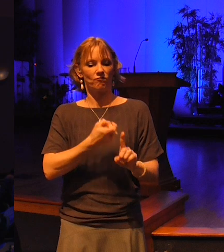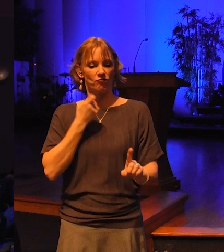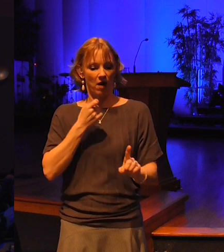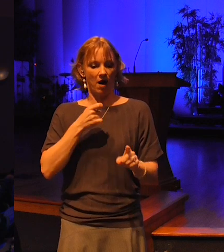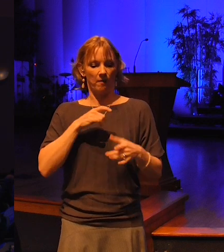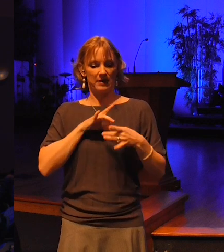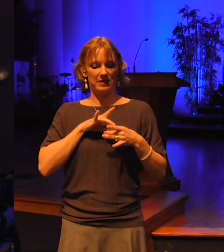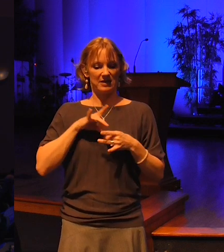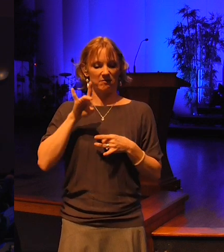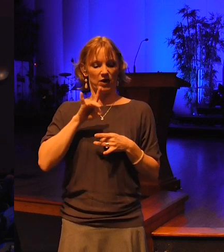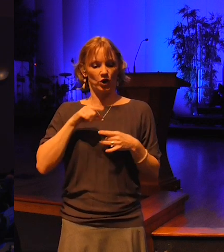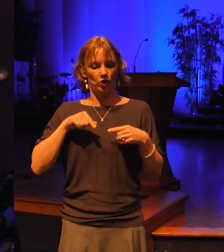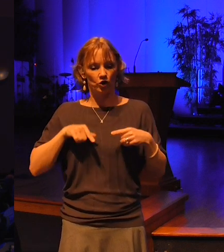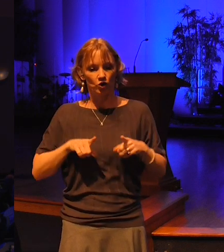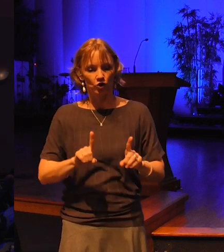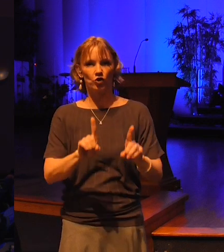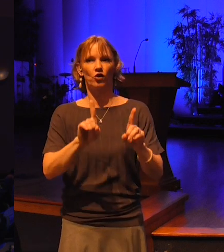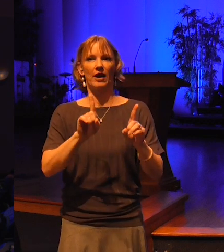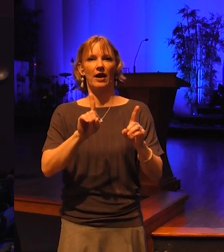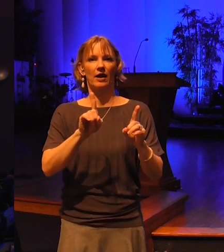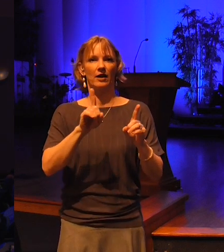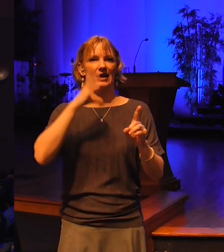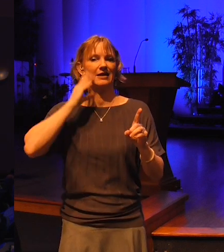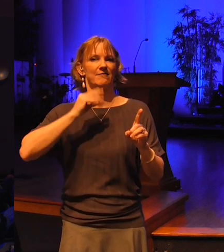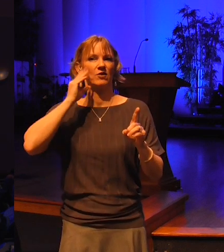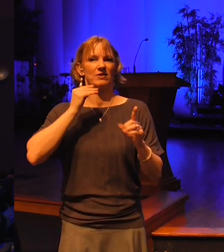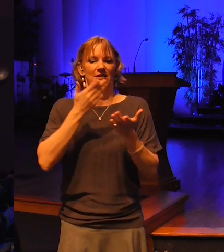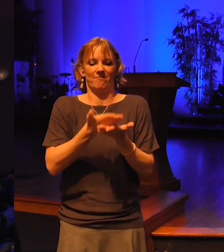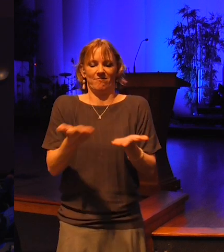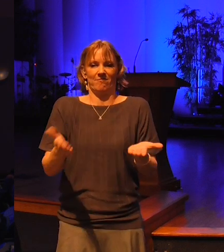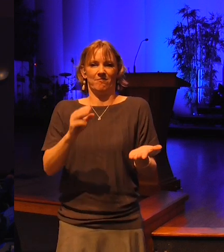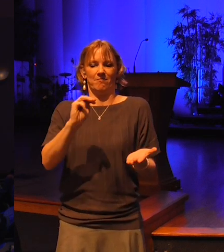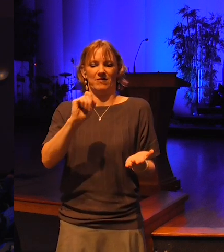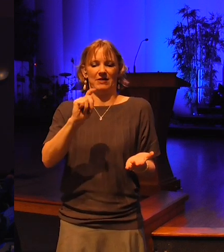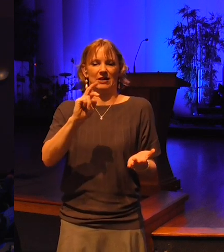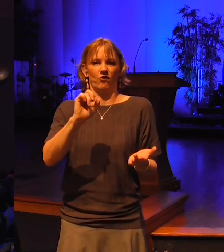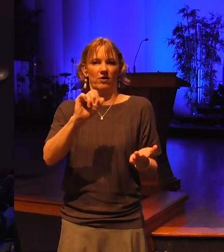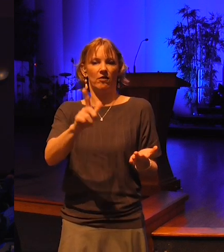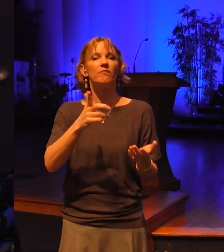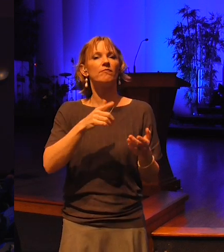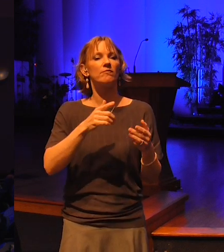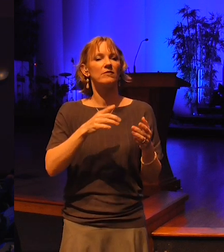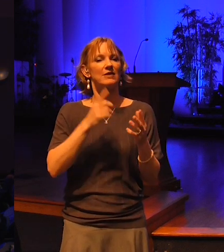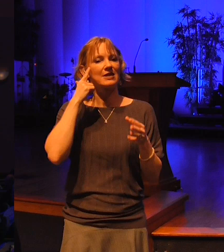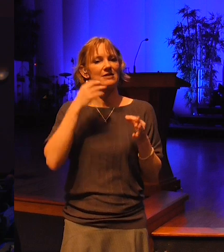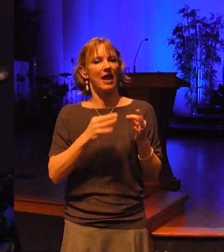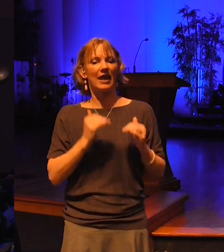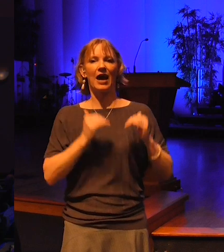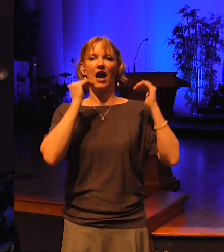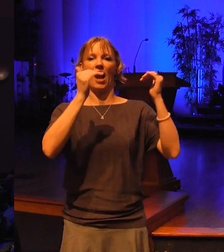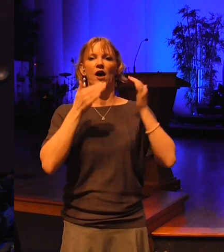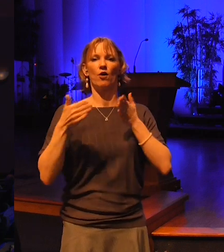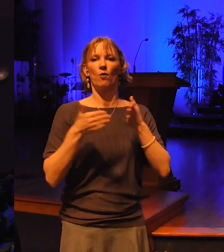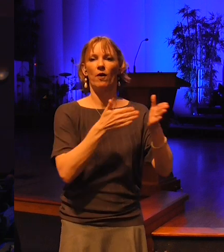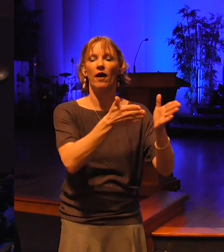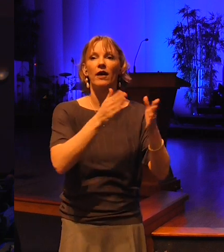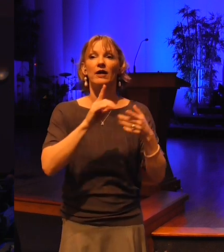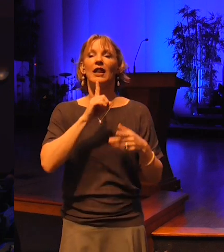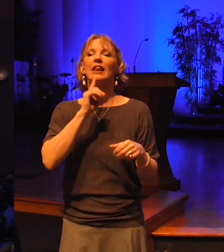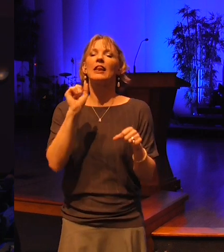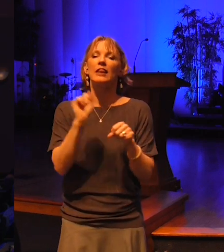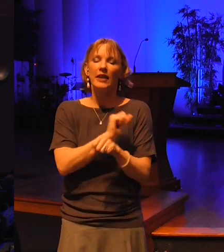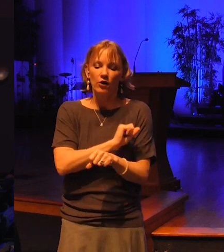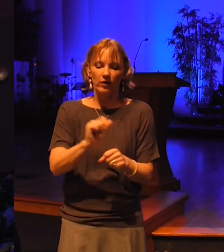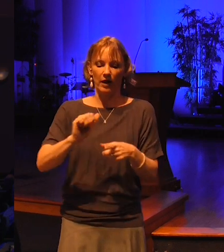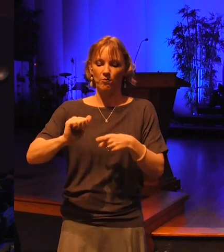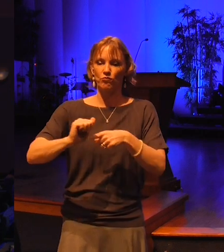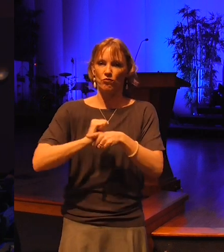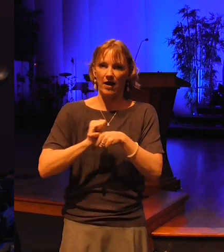of the material it was about choosing a higher way it was about literally practicing the love of God